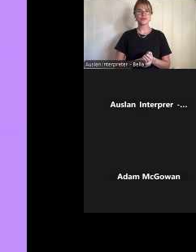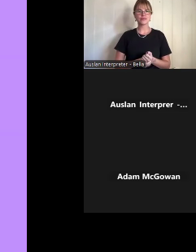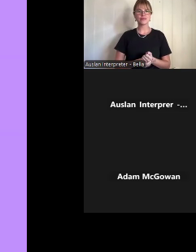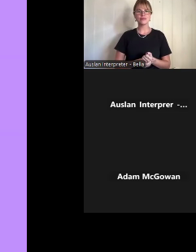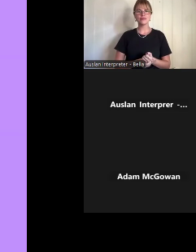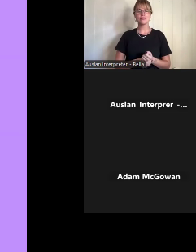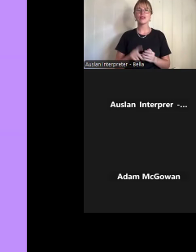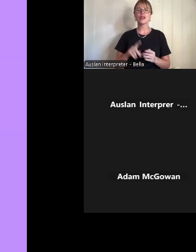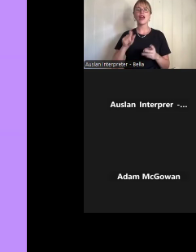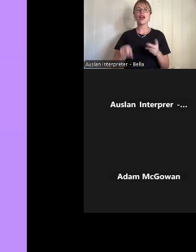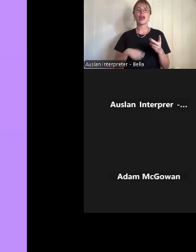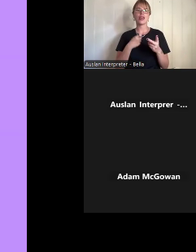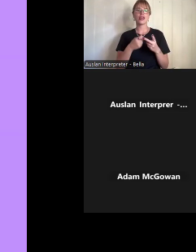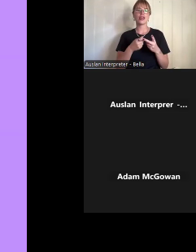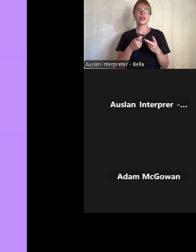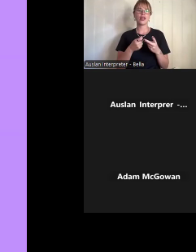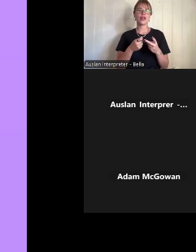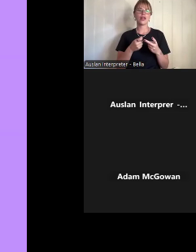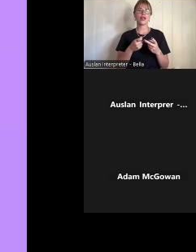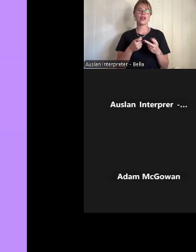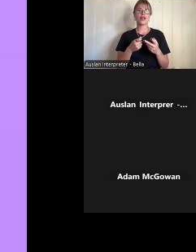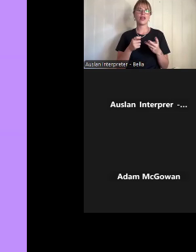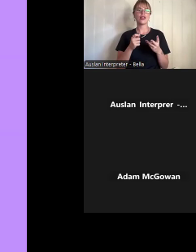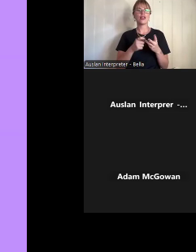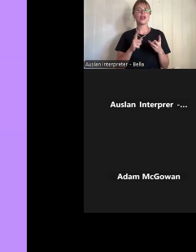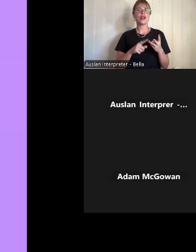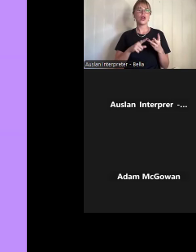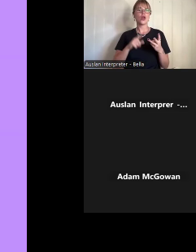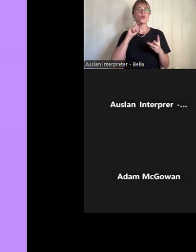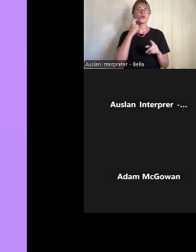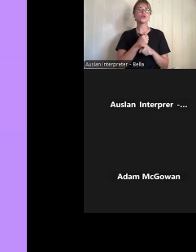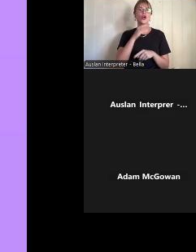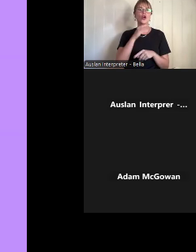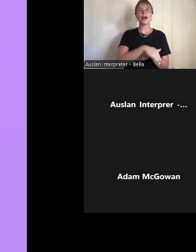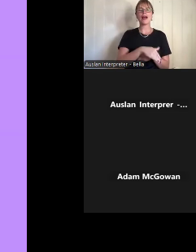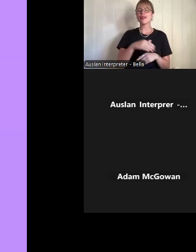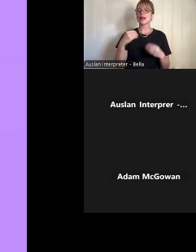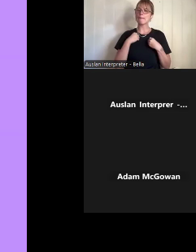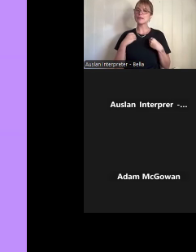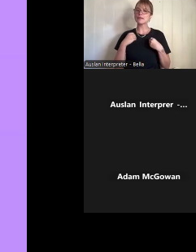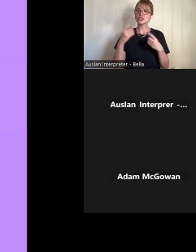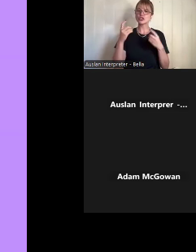I will talk a bit about our company Director capability funds. The first one the fund for